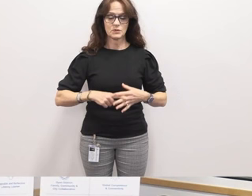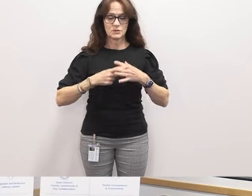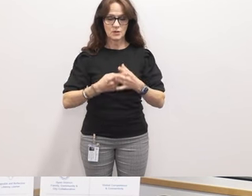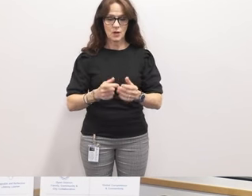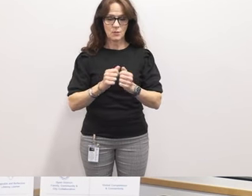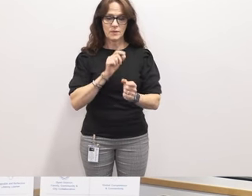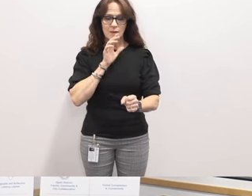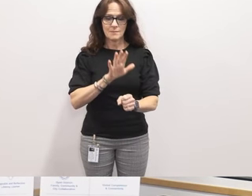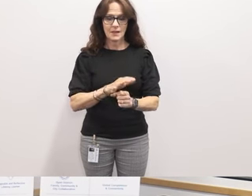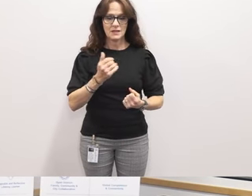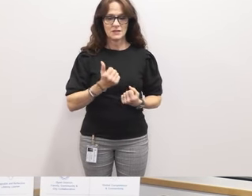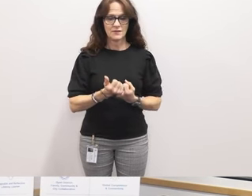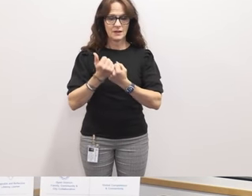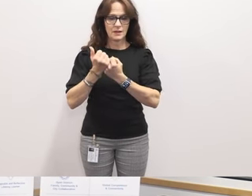We will start with a pledge of allegiance. Mr. Otto.